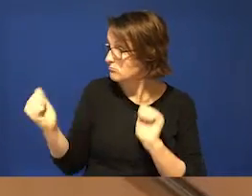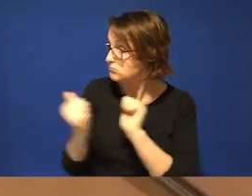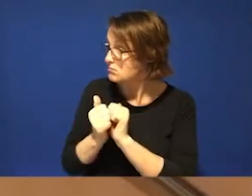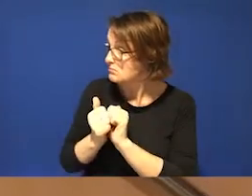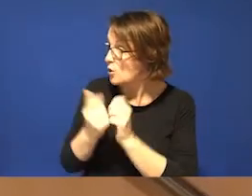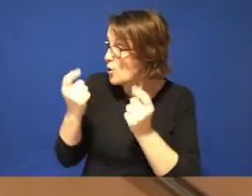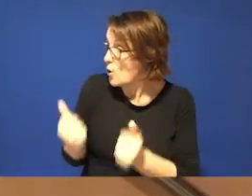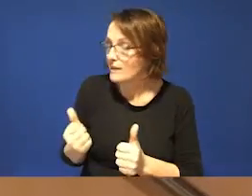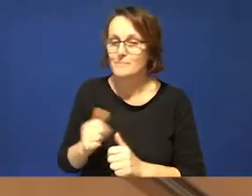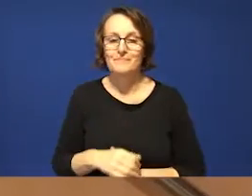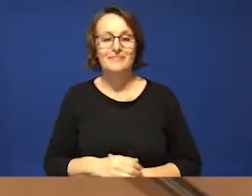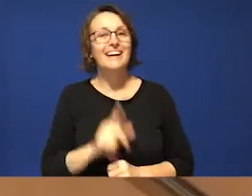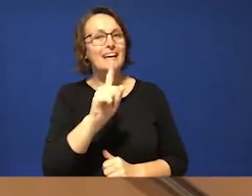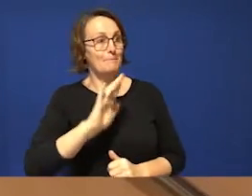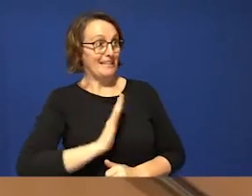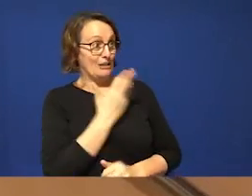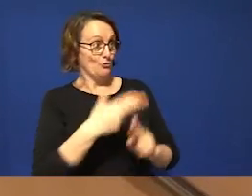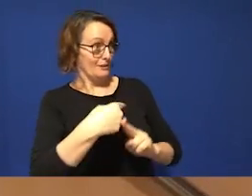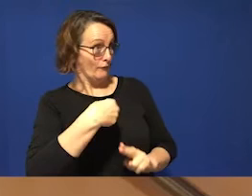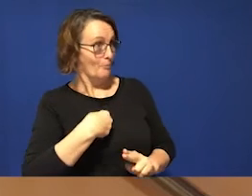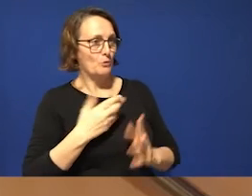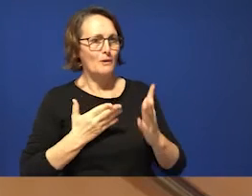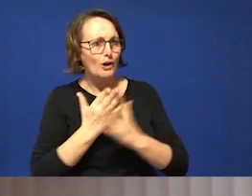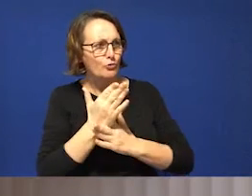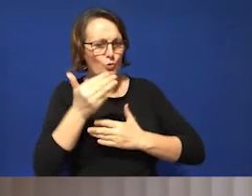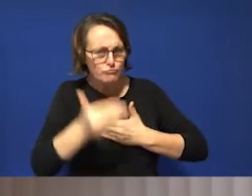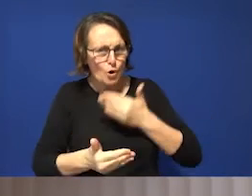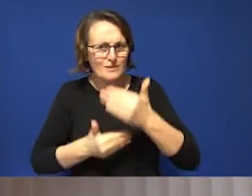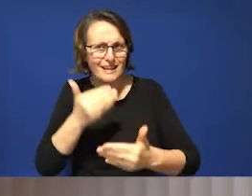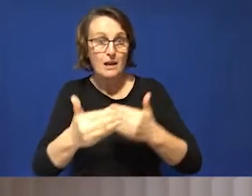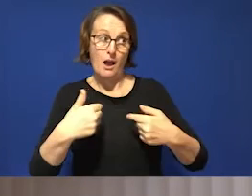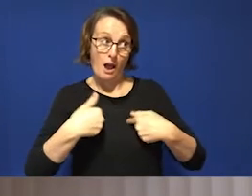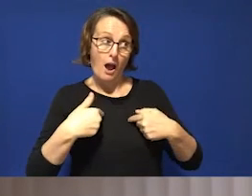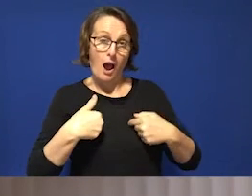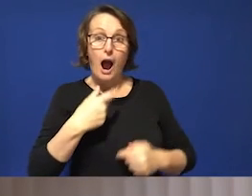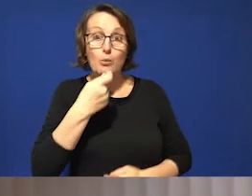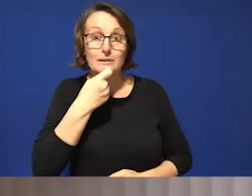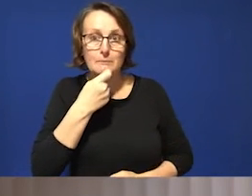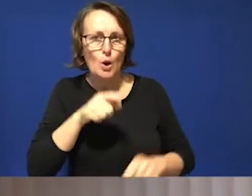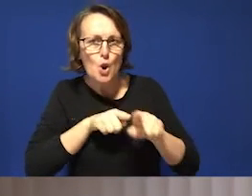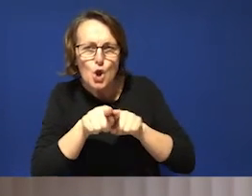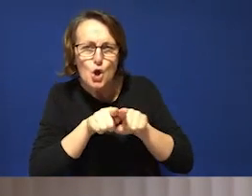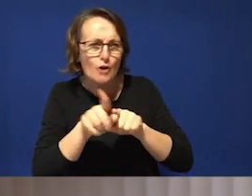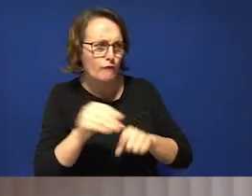Yeah and the interesting thing for me, given that, I mean, going through the process, I was obviously learning from these guys